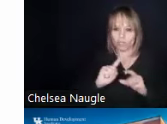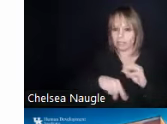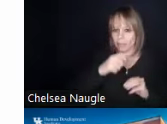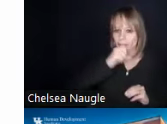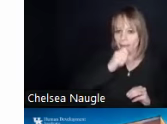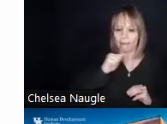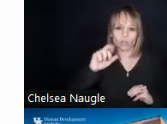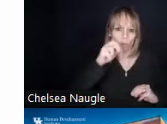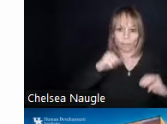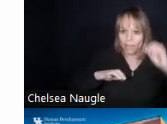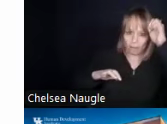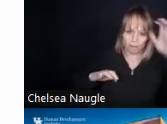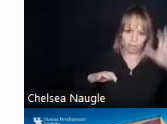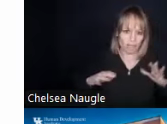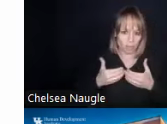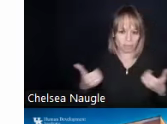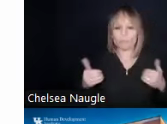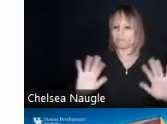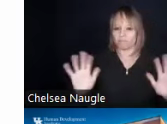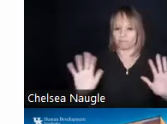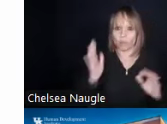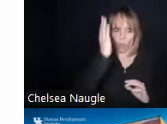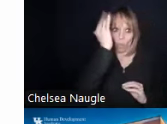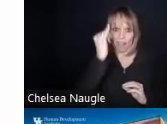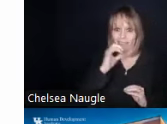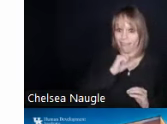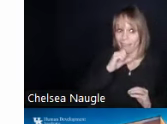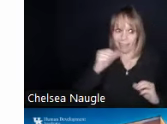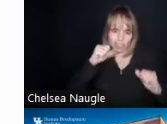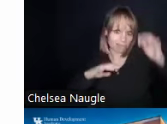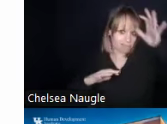And that's because things did not differ much by age or sex. Uh the one the one